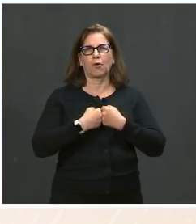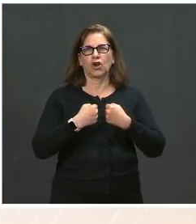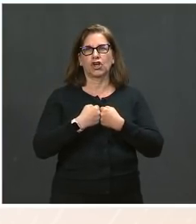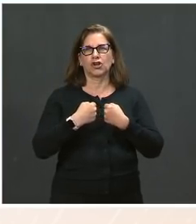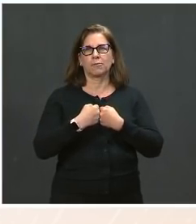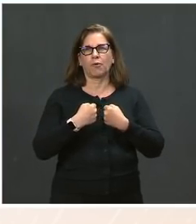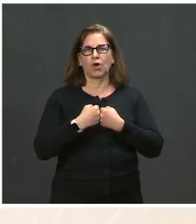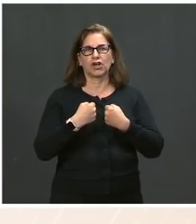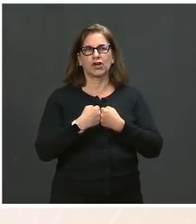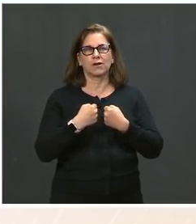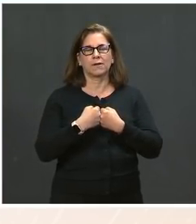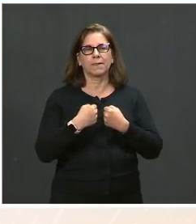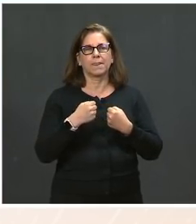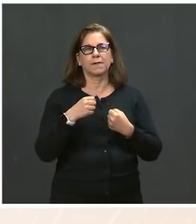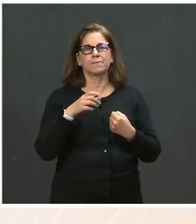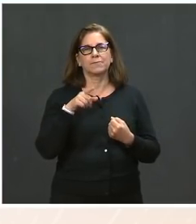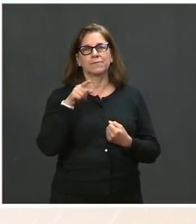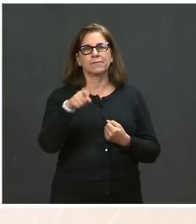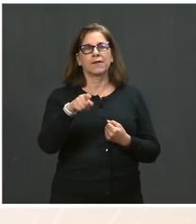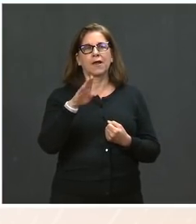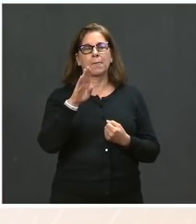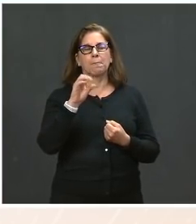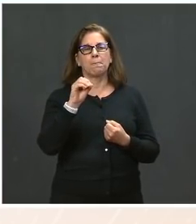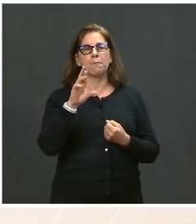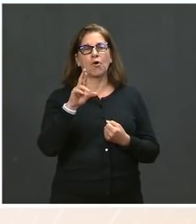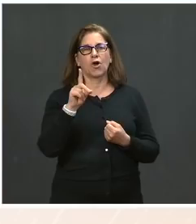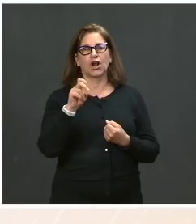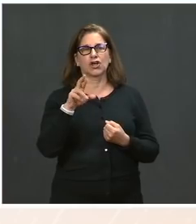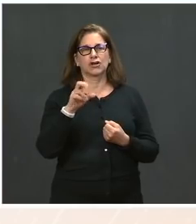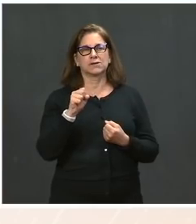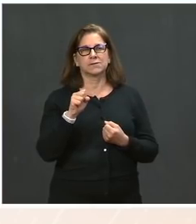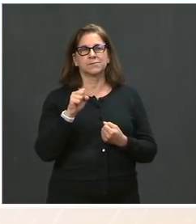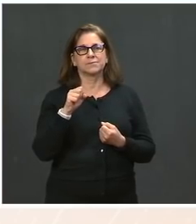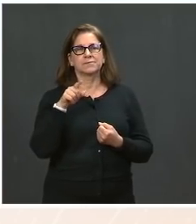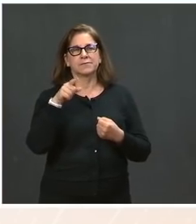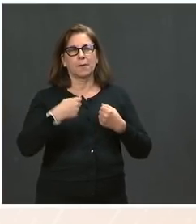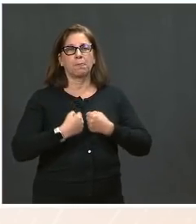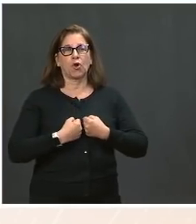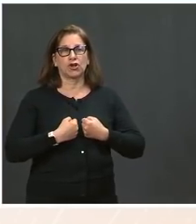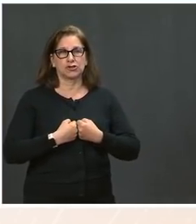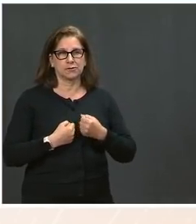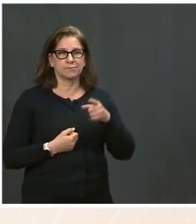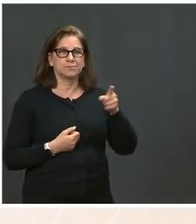but it is kind of regular maintenance. I expect it to be go- -- I think we expect it to be going on for 8 to 10 weeks.